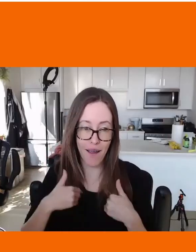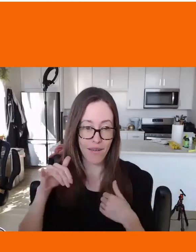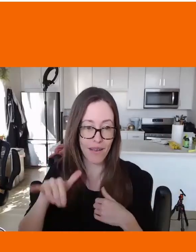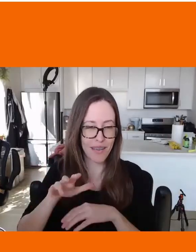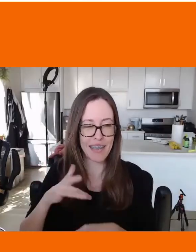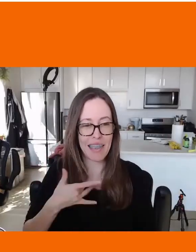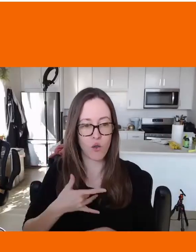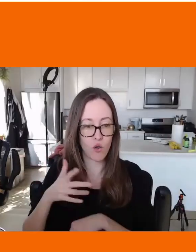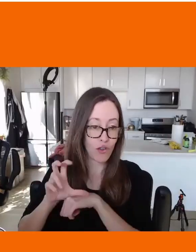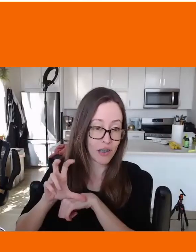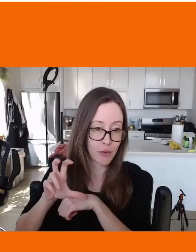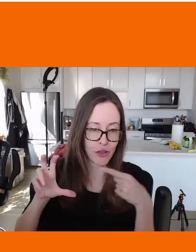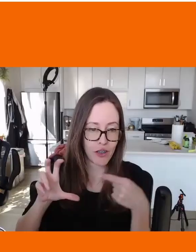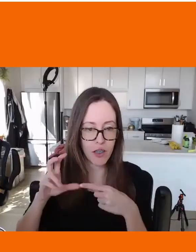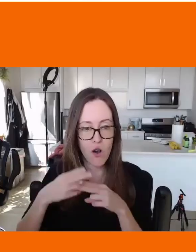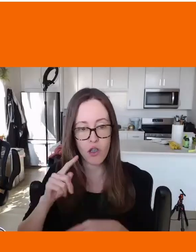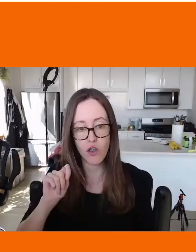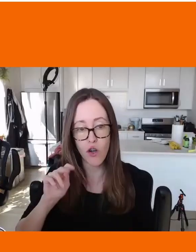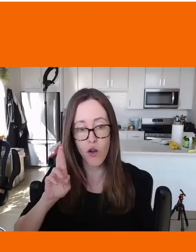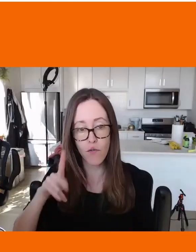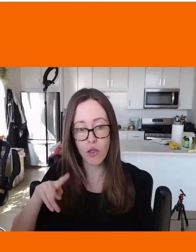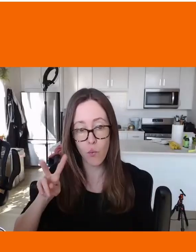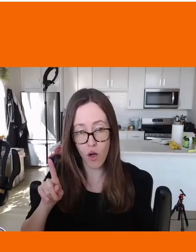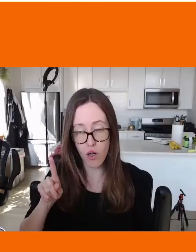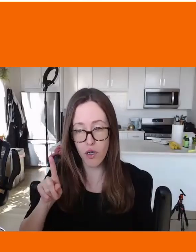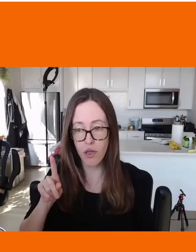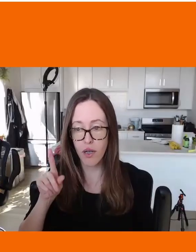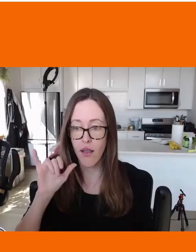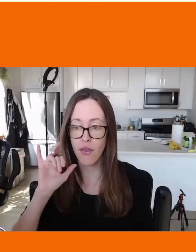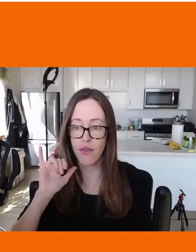Your nerve cells have a specific receptor called TRVP1,